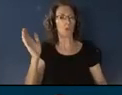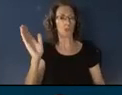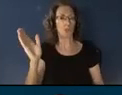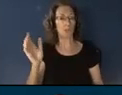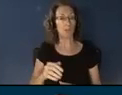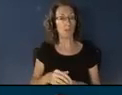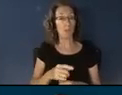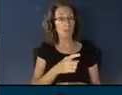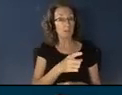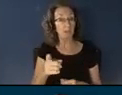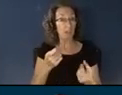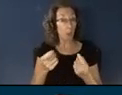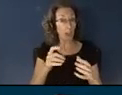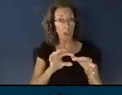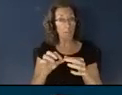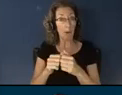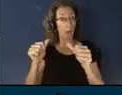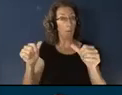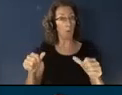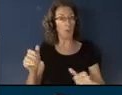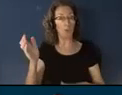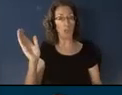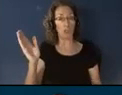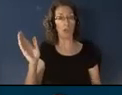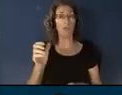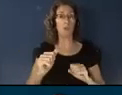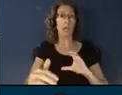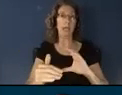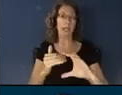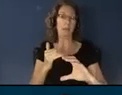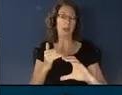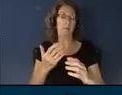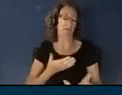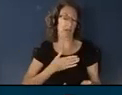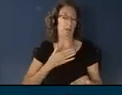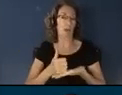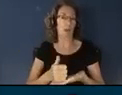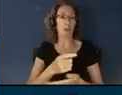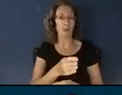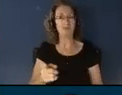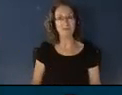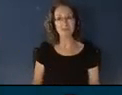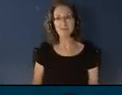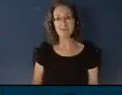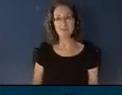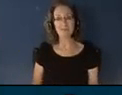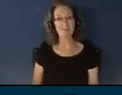any questions about the poster presentations please email us and be happy to assist you.